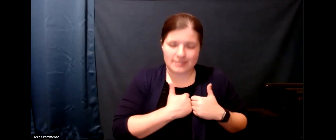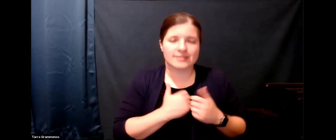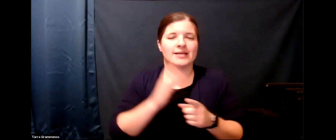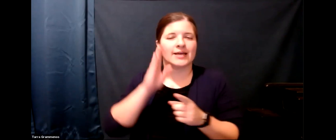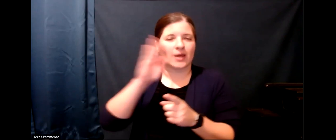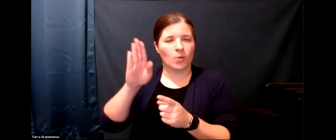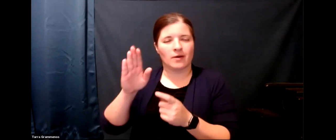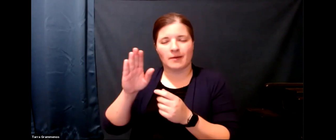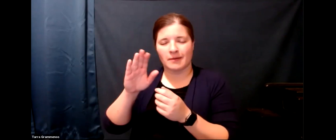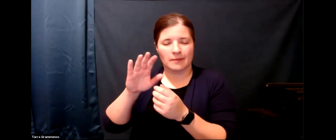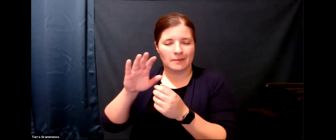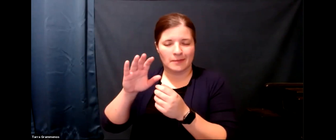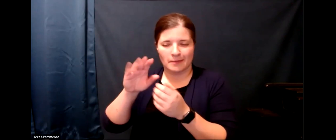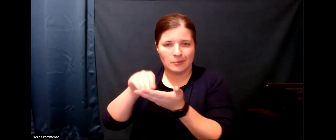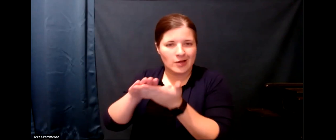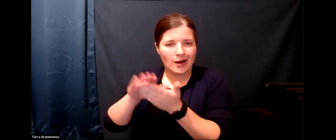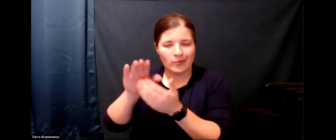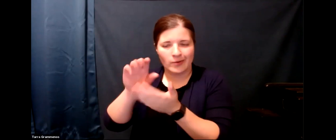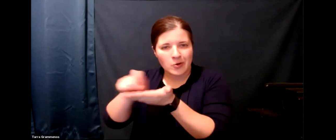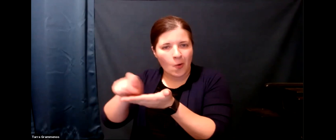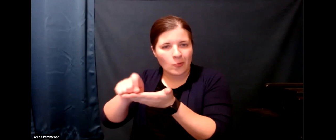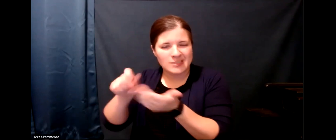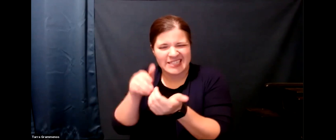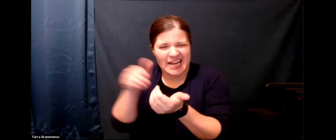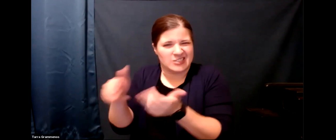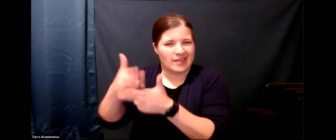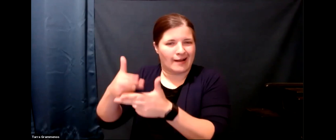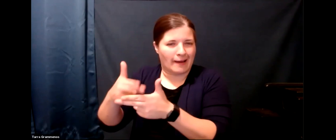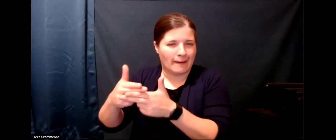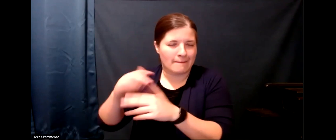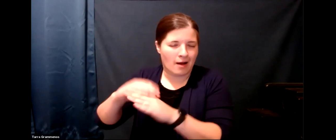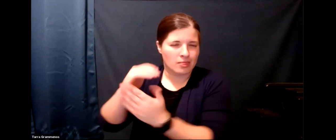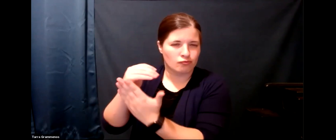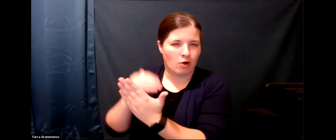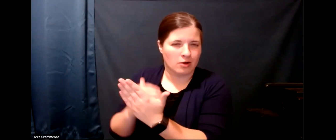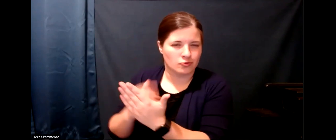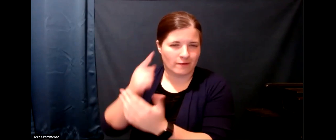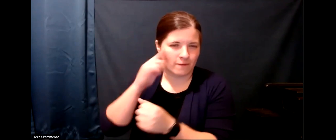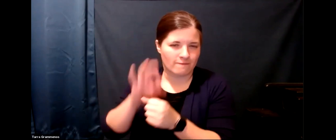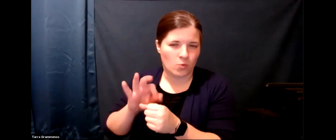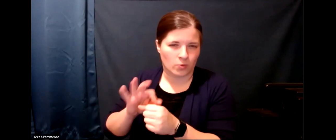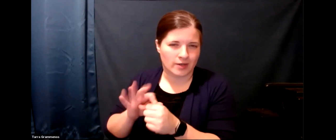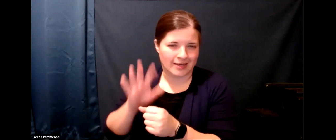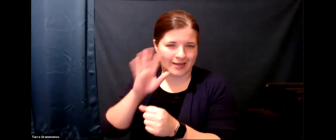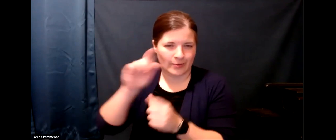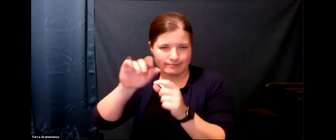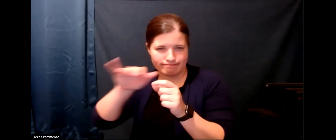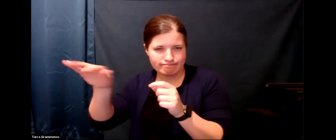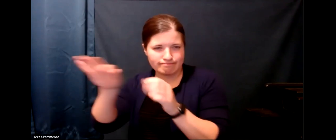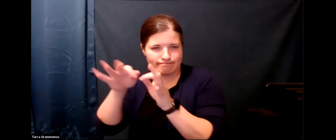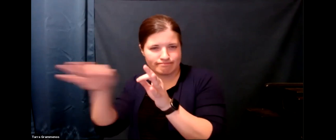For their precinct.